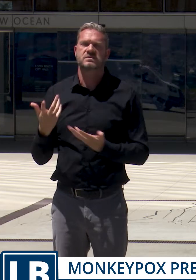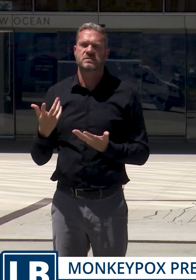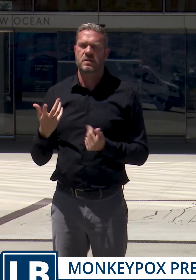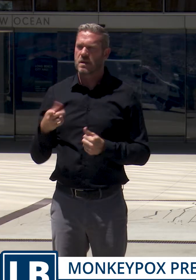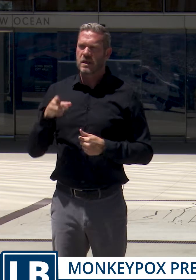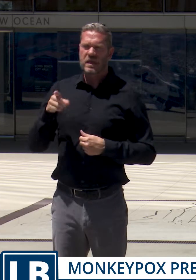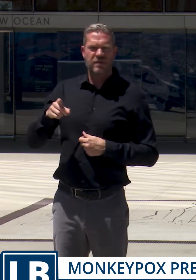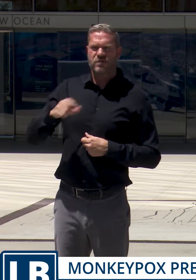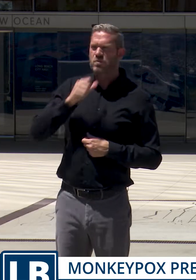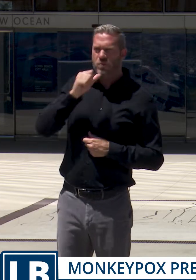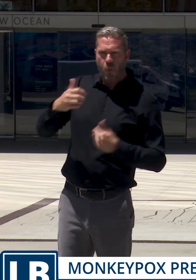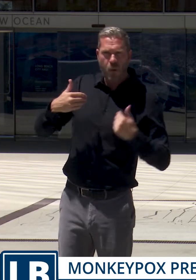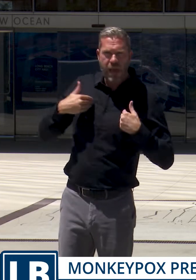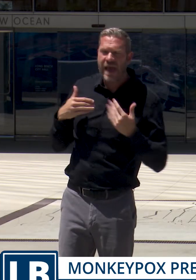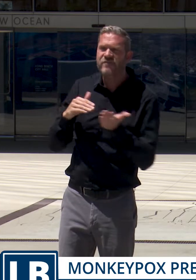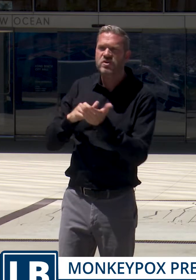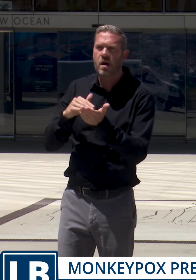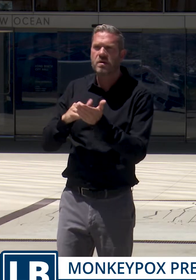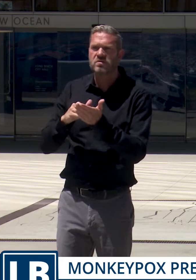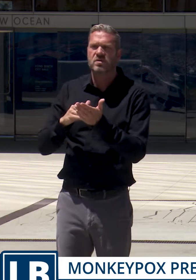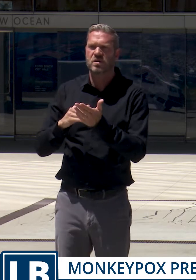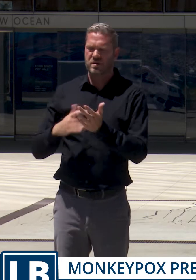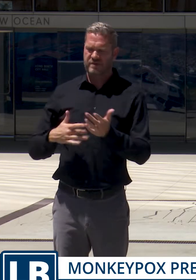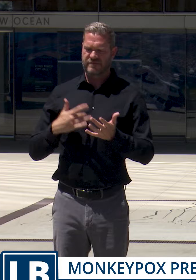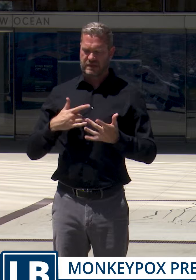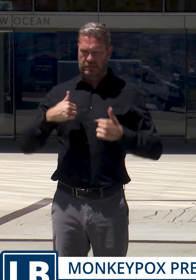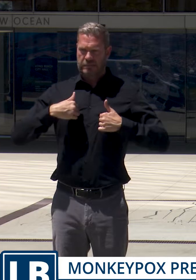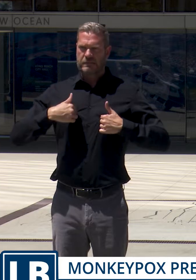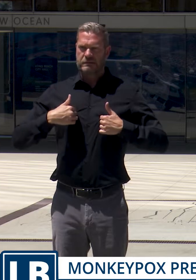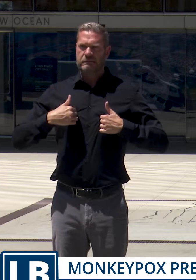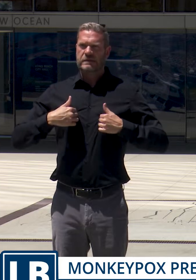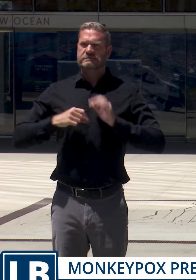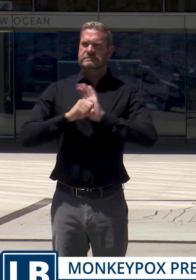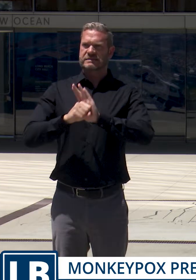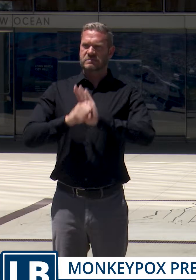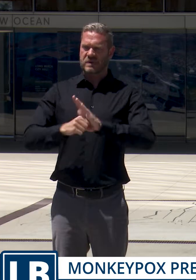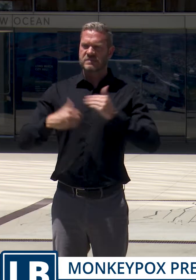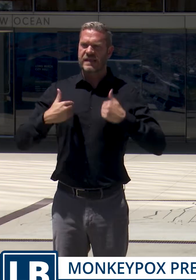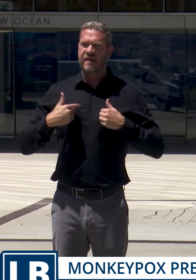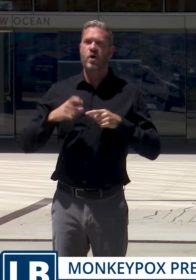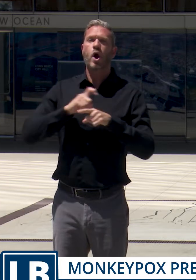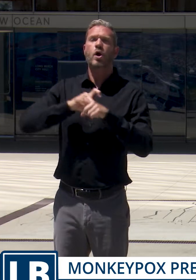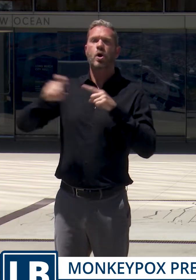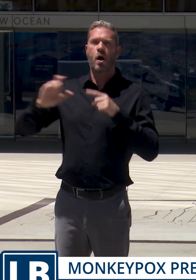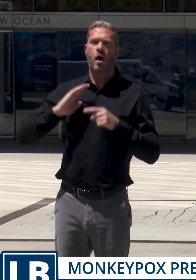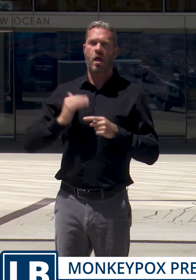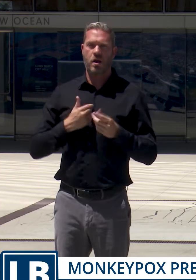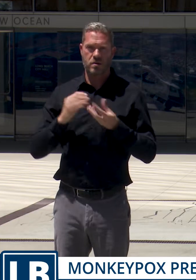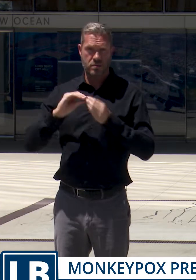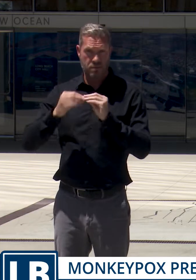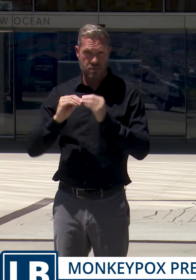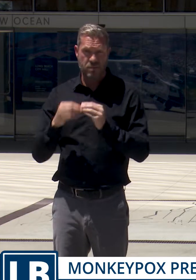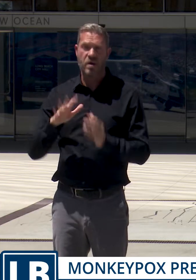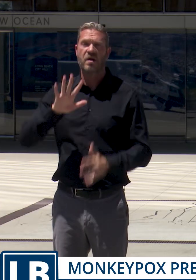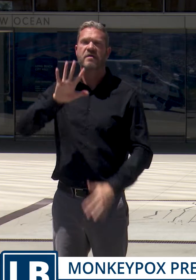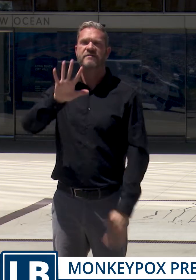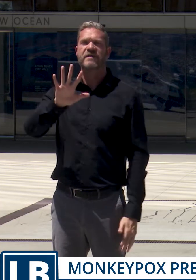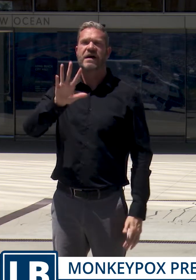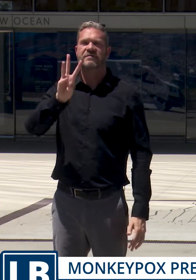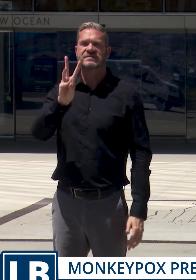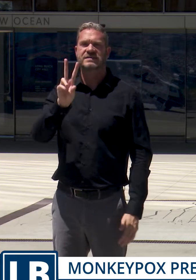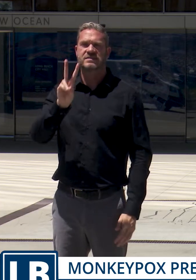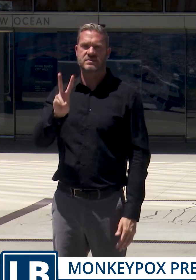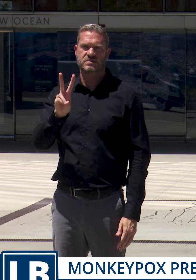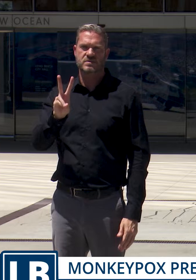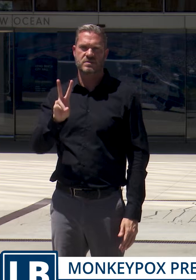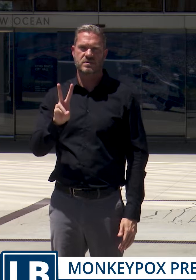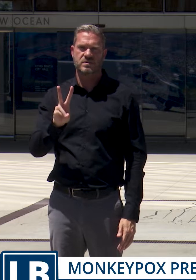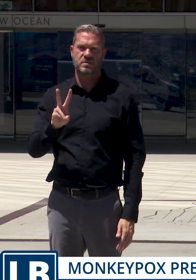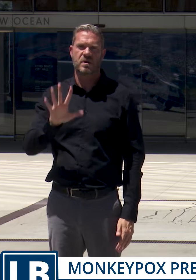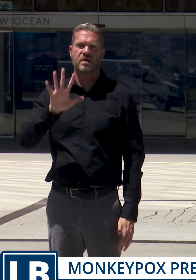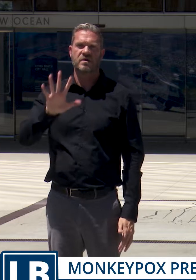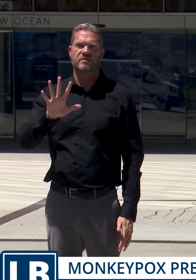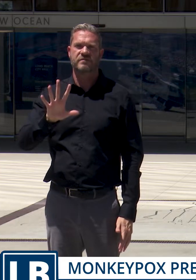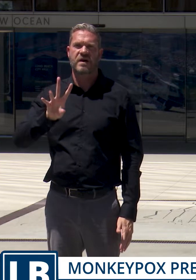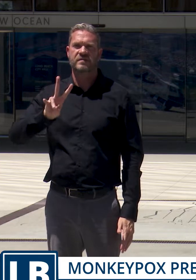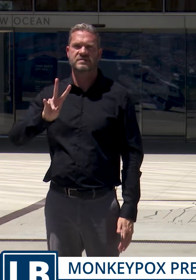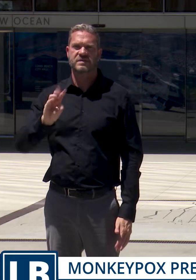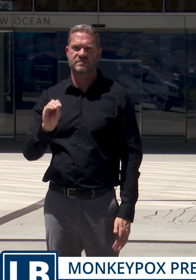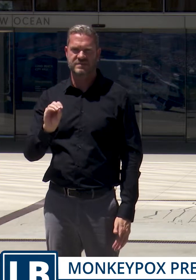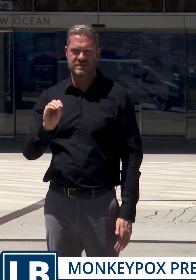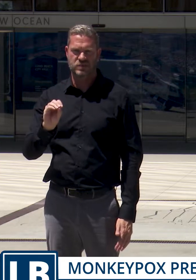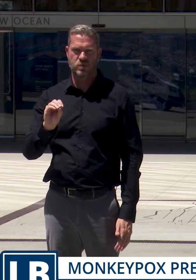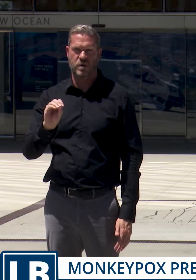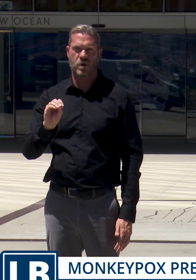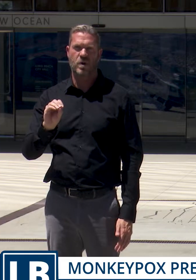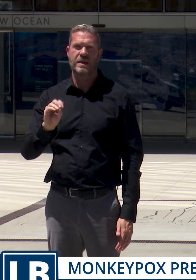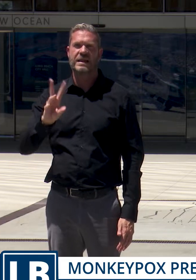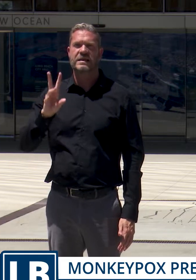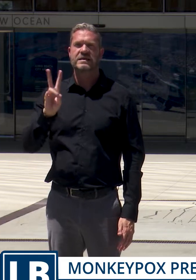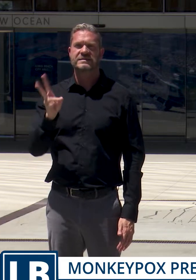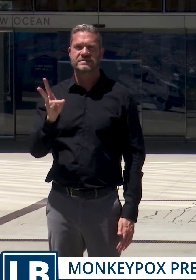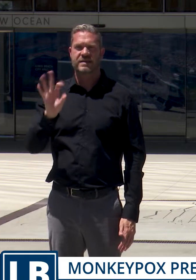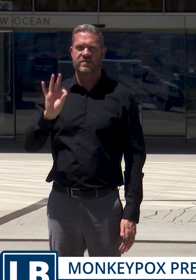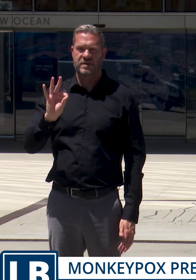symptoms call the city of long beach's public health information line at 562-570-7907